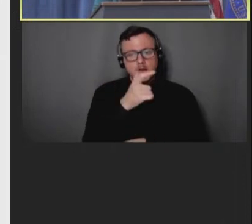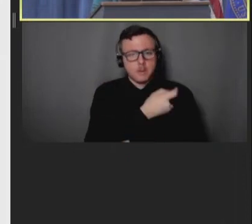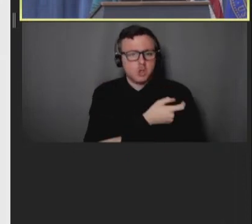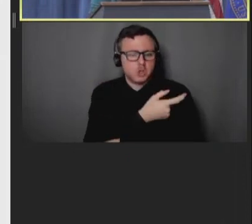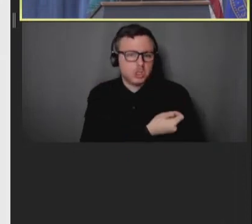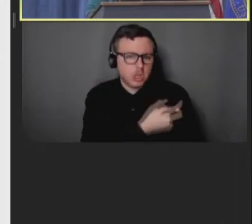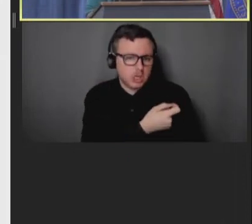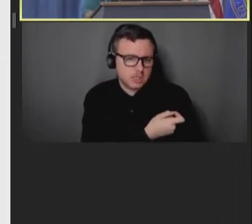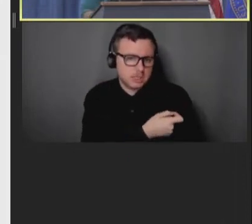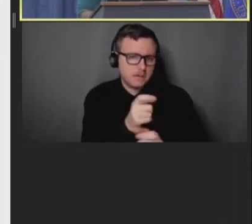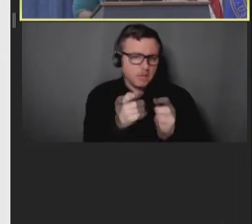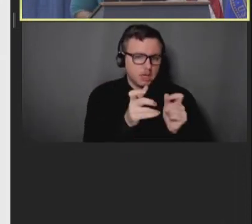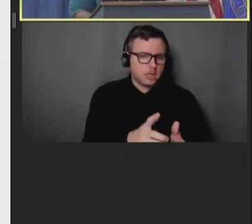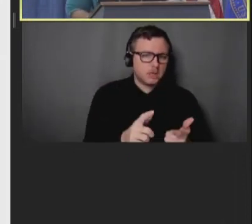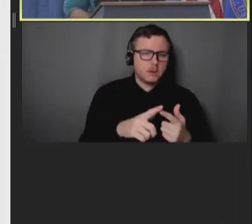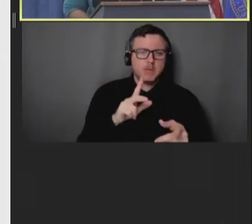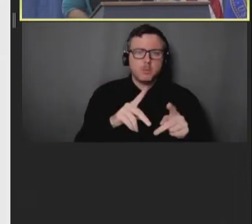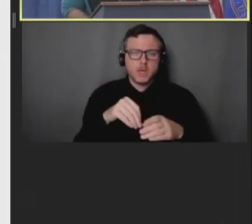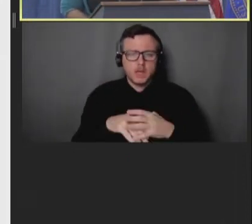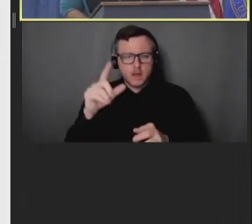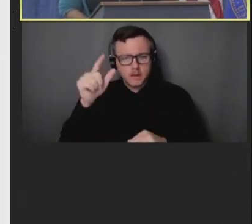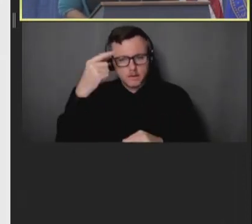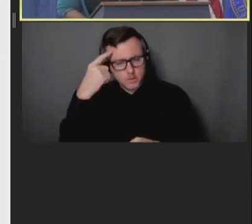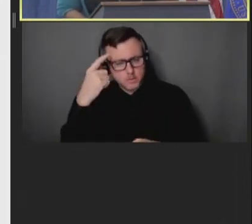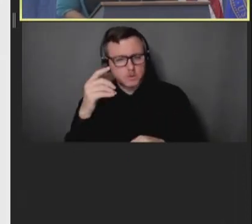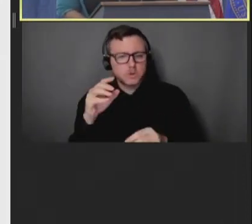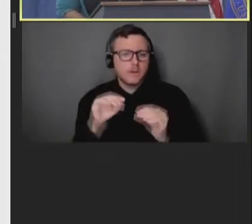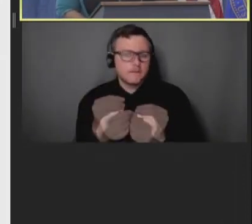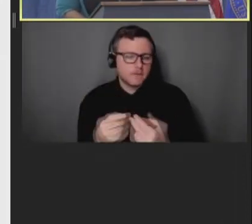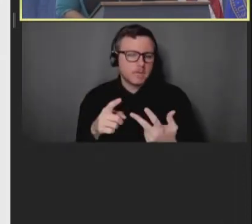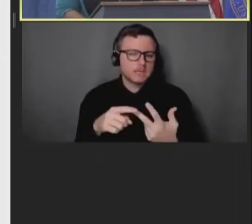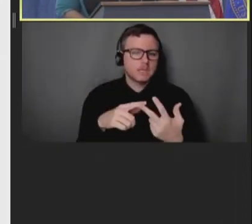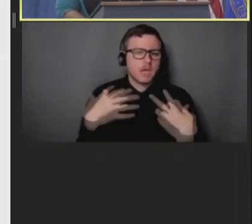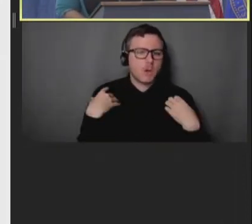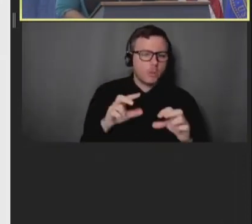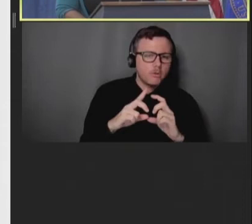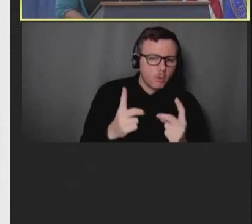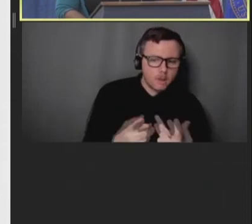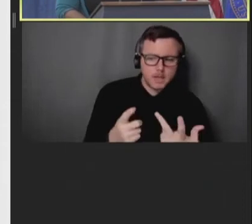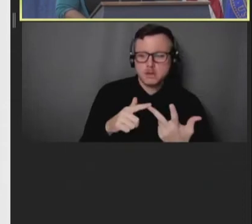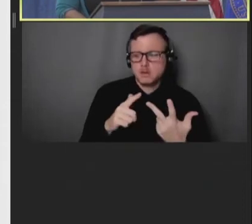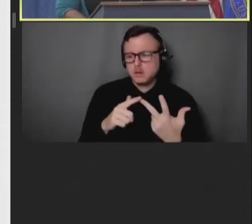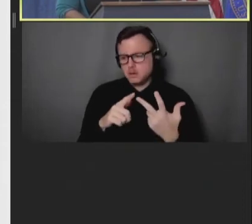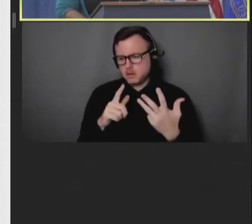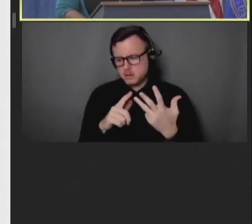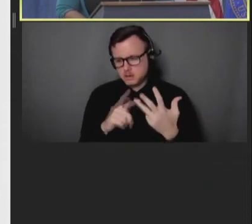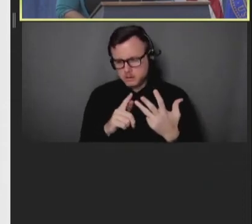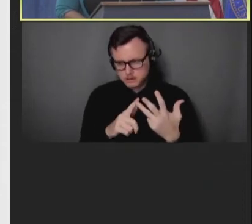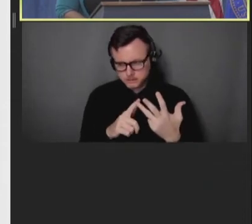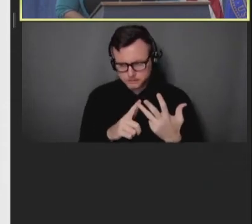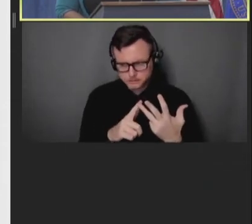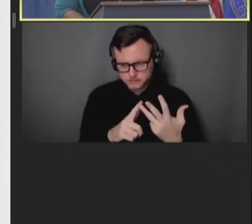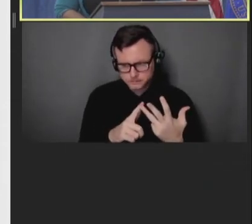gov's office, it was the health department, it was anybody that was touching COVID at the time.